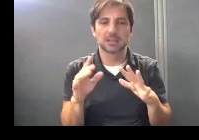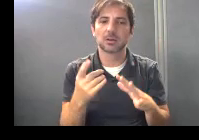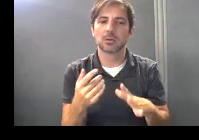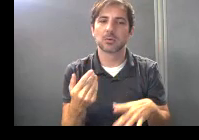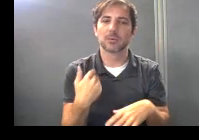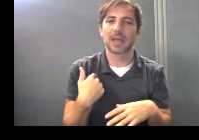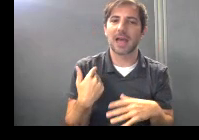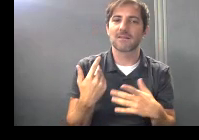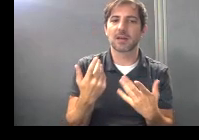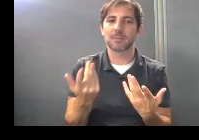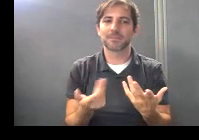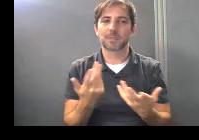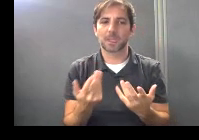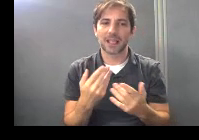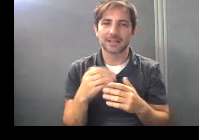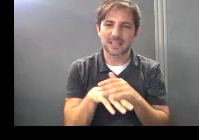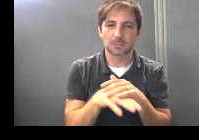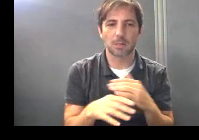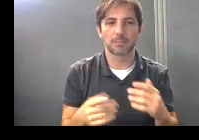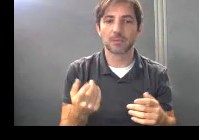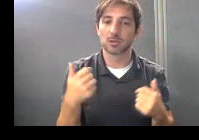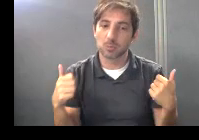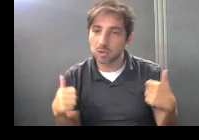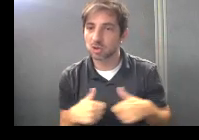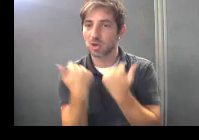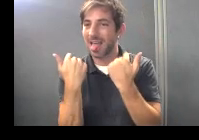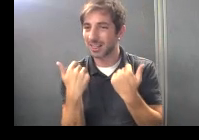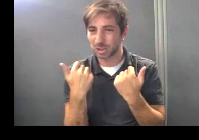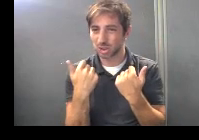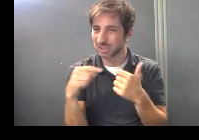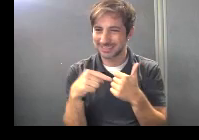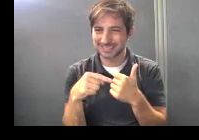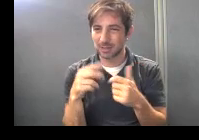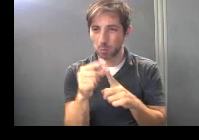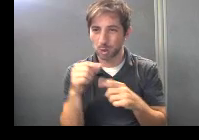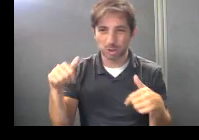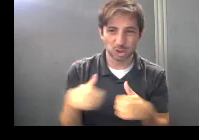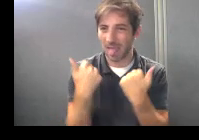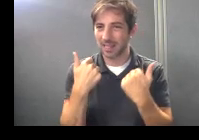WE USE VISION IMPAIRED, BUT DON'T USE IT IN OTHER CONTEXT.